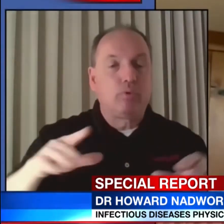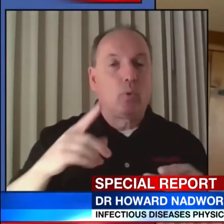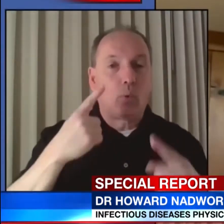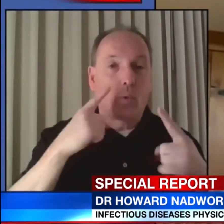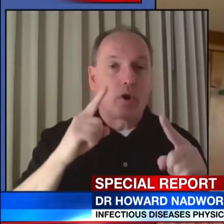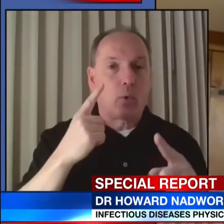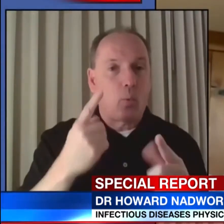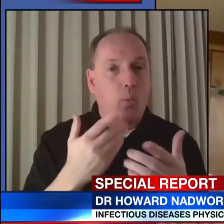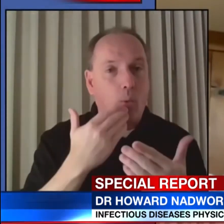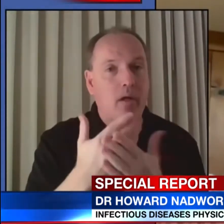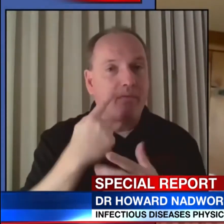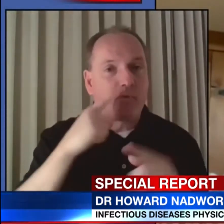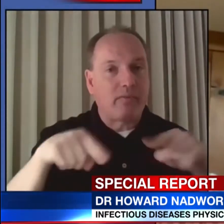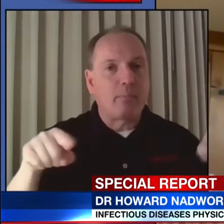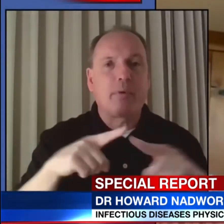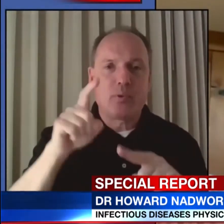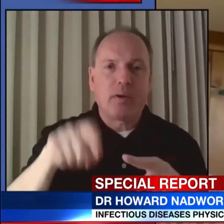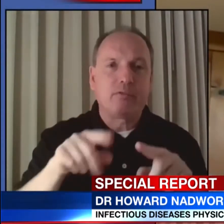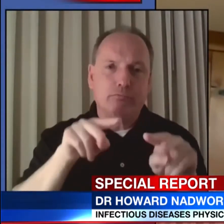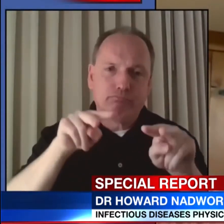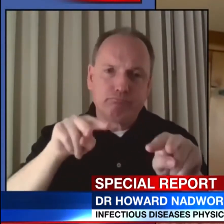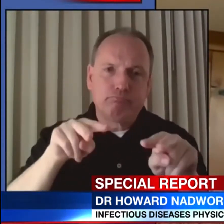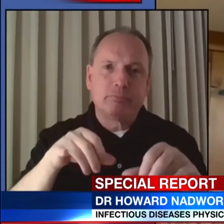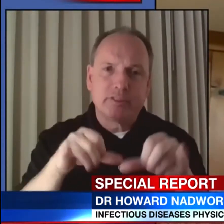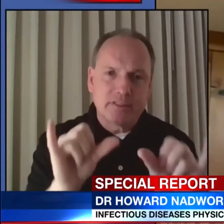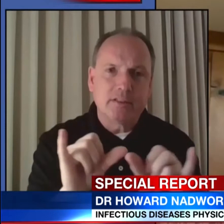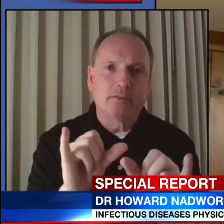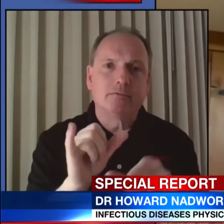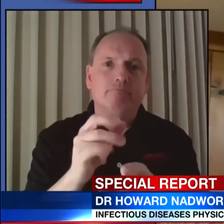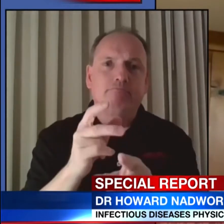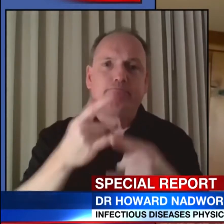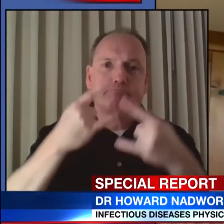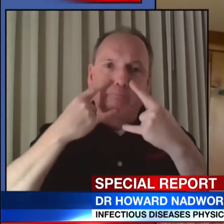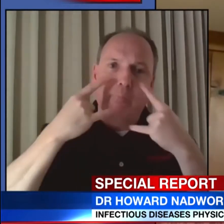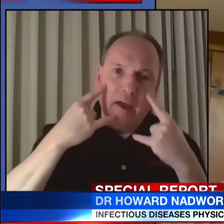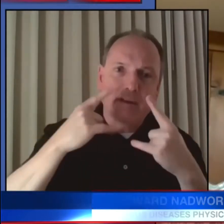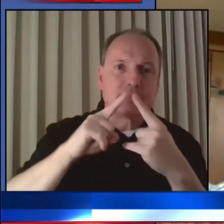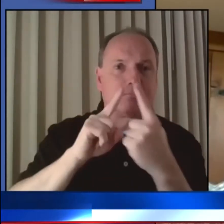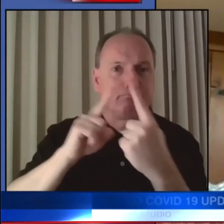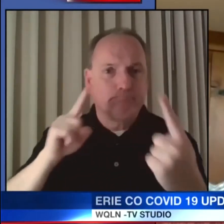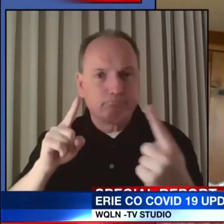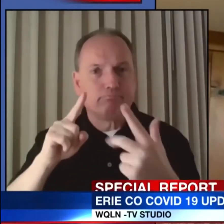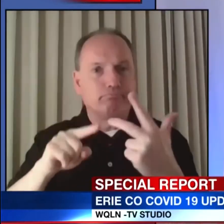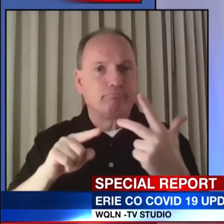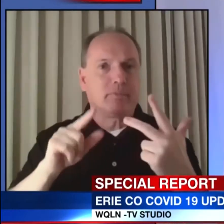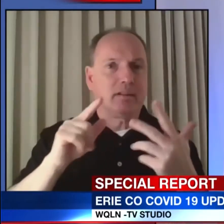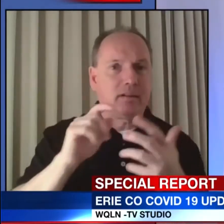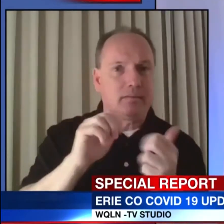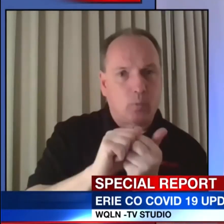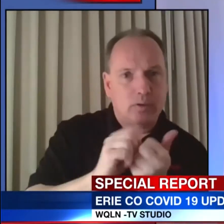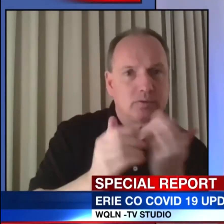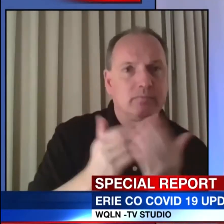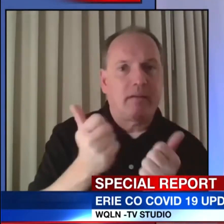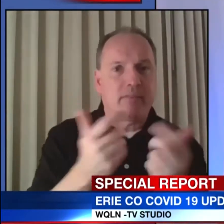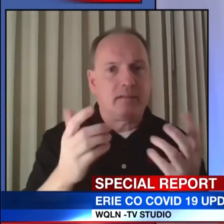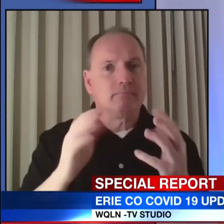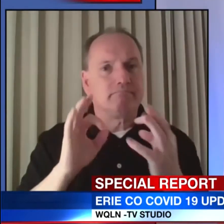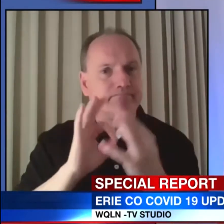THAT WE HAVE TAKEN TO PREVENT THE WILD TYPE OF COVID-19 WORK WELL WITH THE VARIANCE. YOU HAVE TO BE AWARE FOR